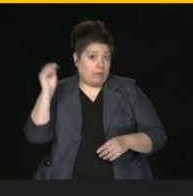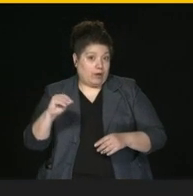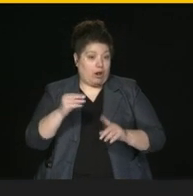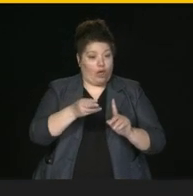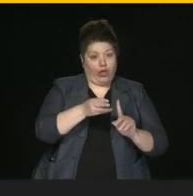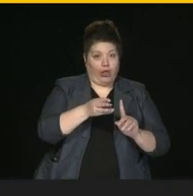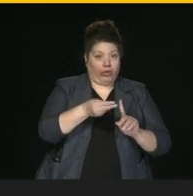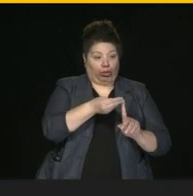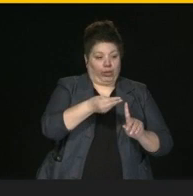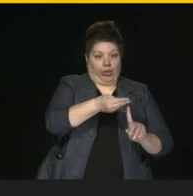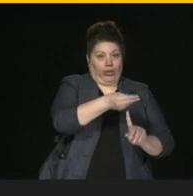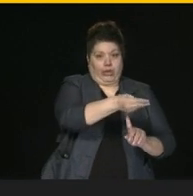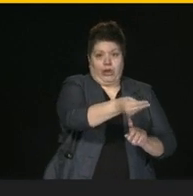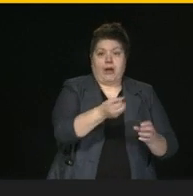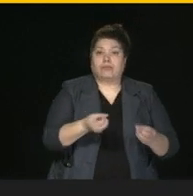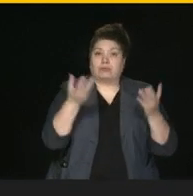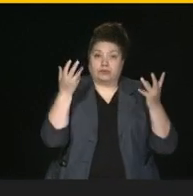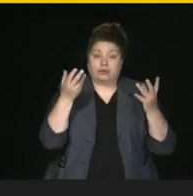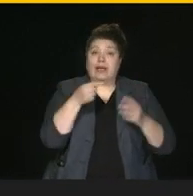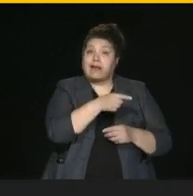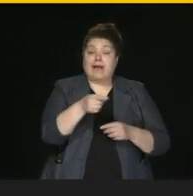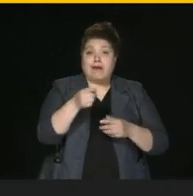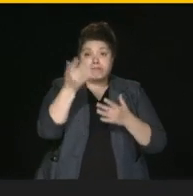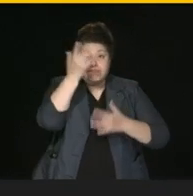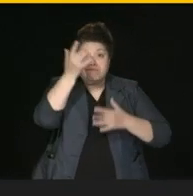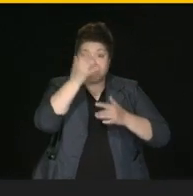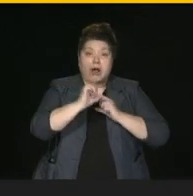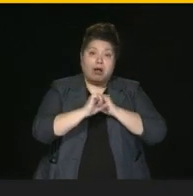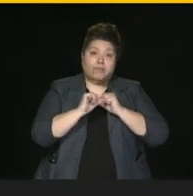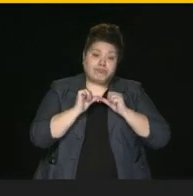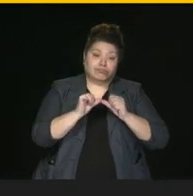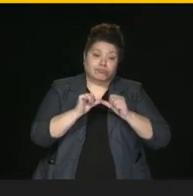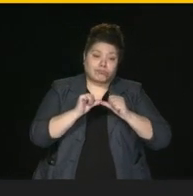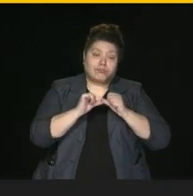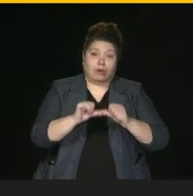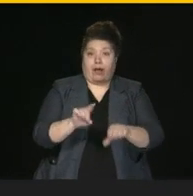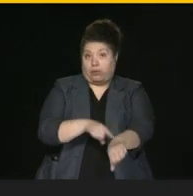RANGE OF THE POPULATION INFECTED